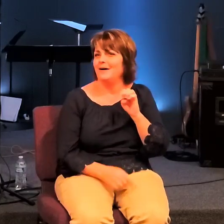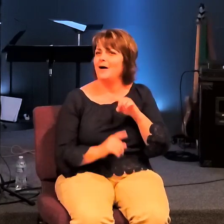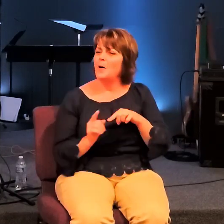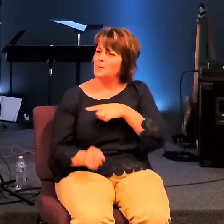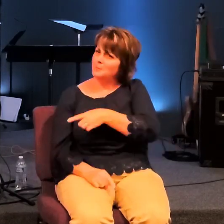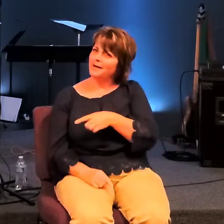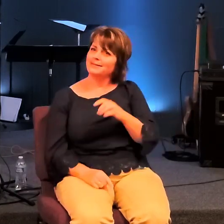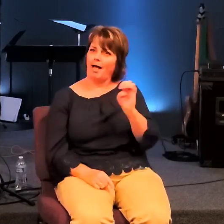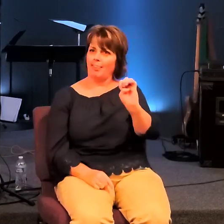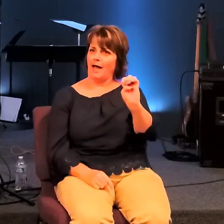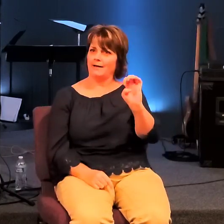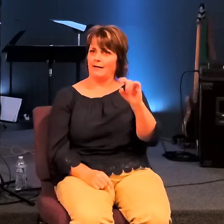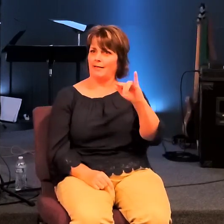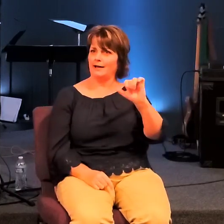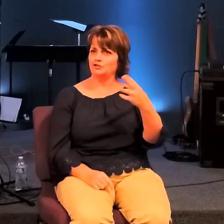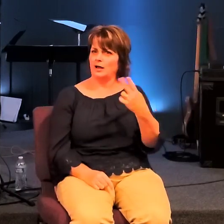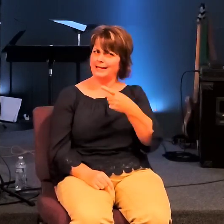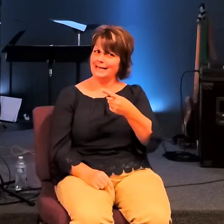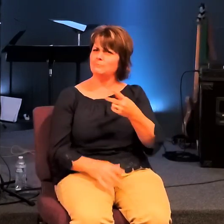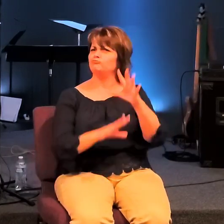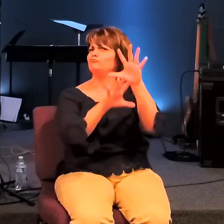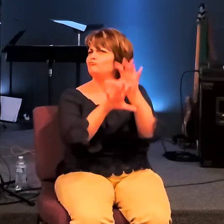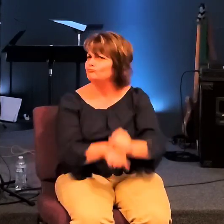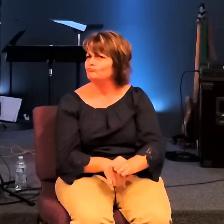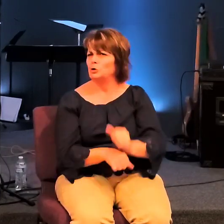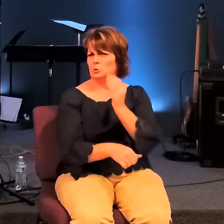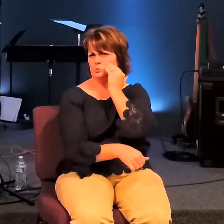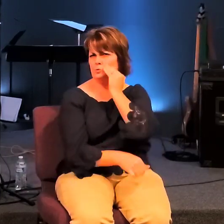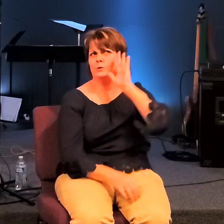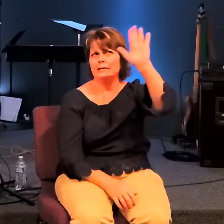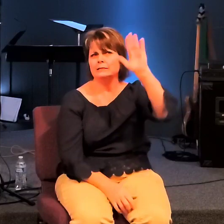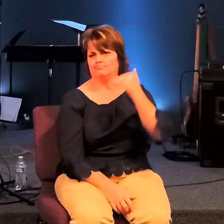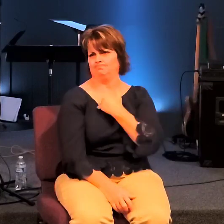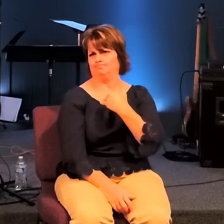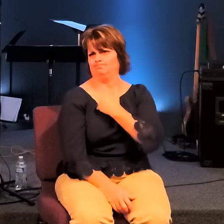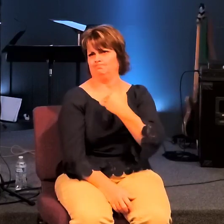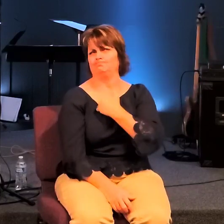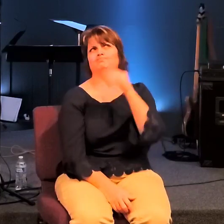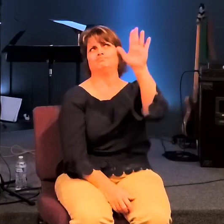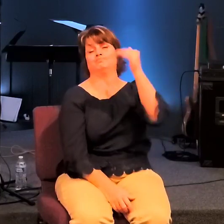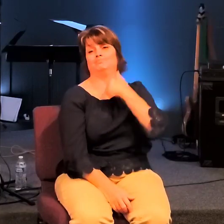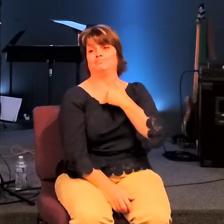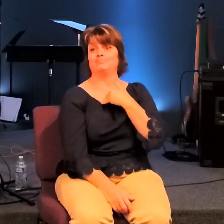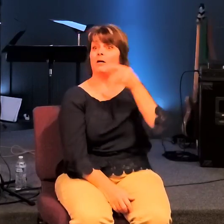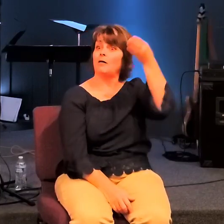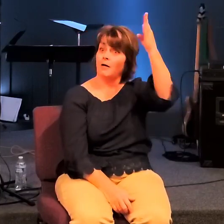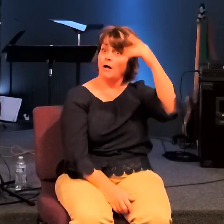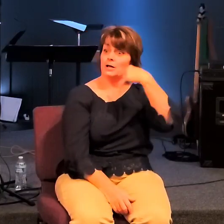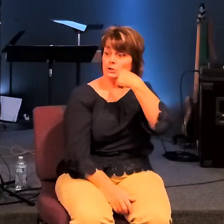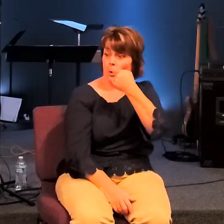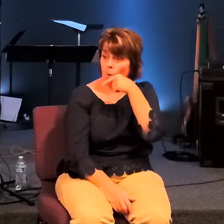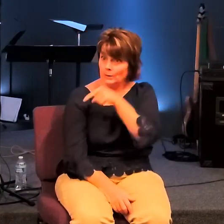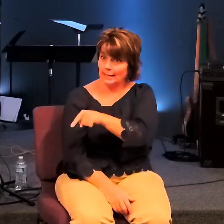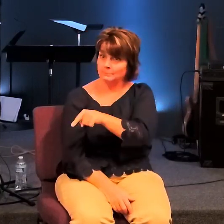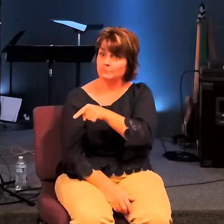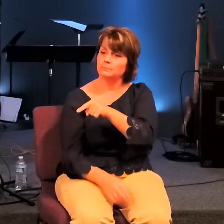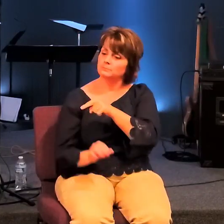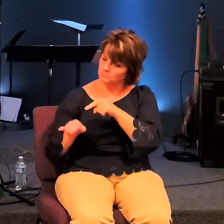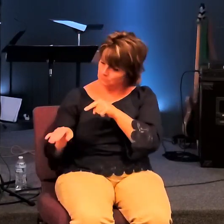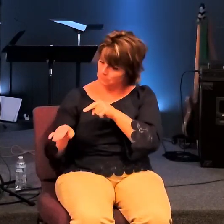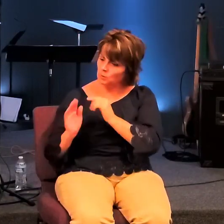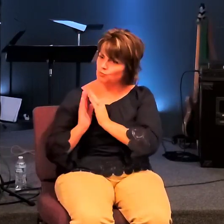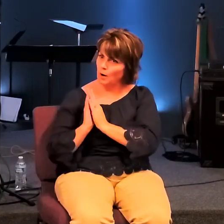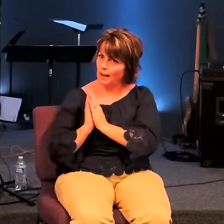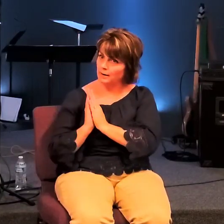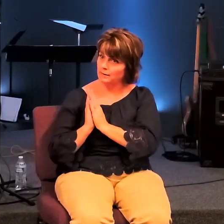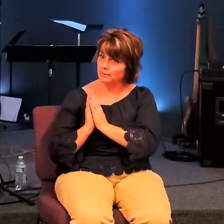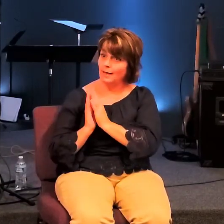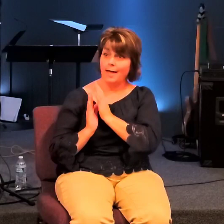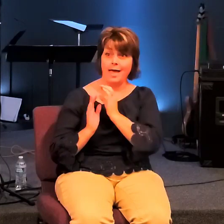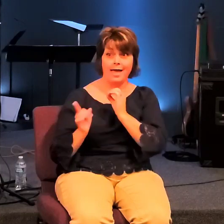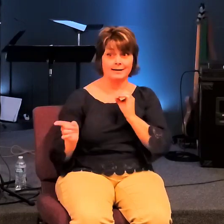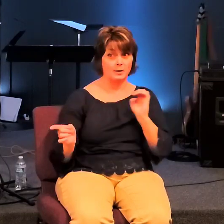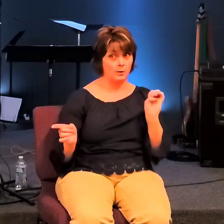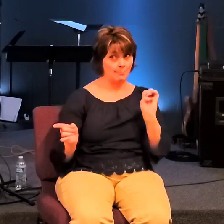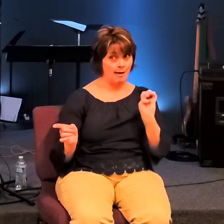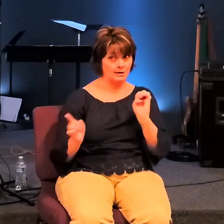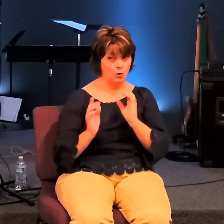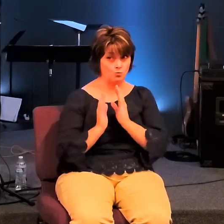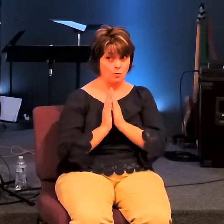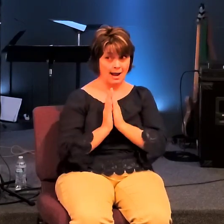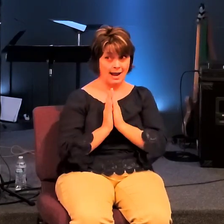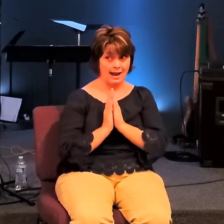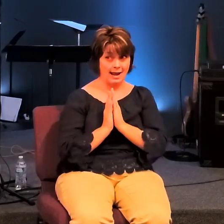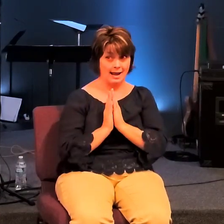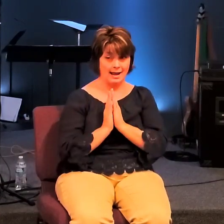of God I mean God was the one who told him to pray and when you pray for not to rain